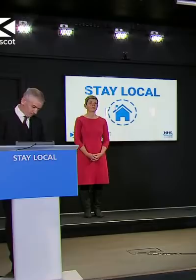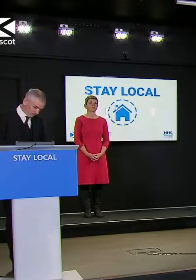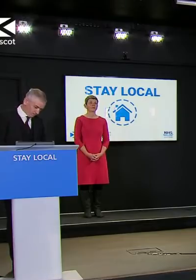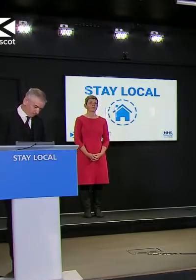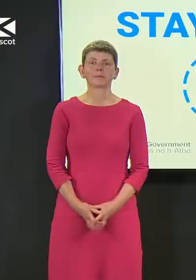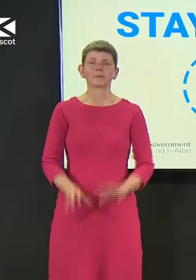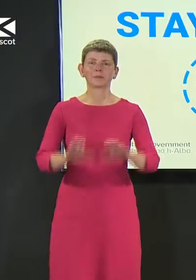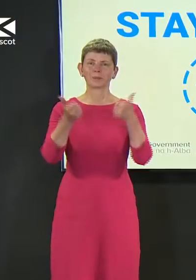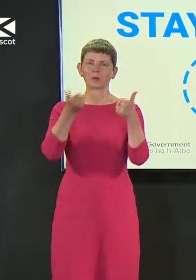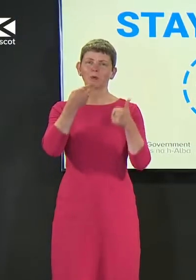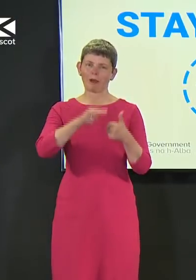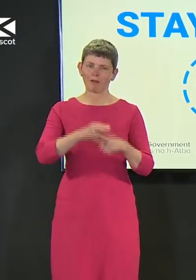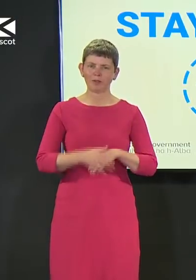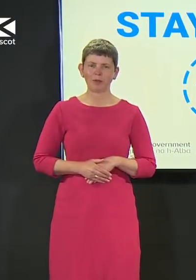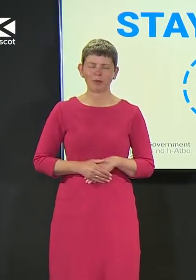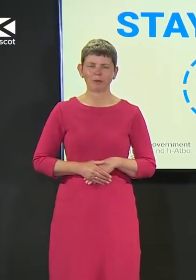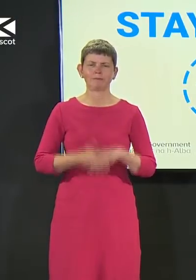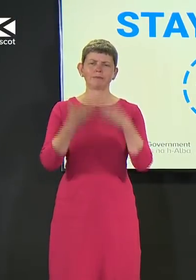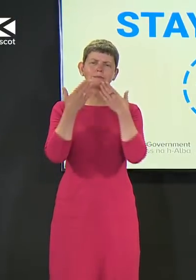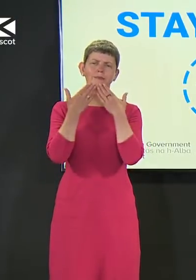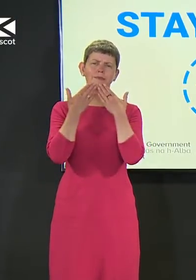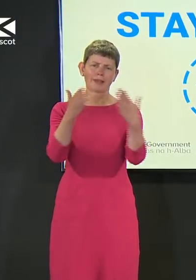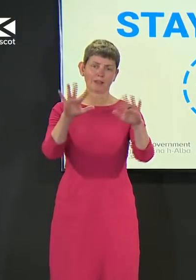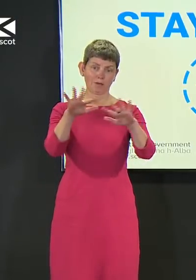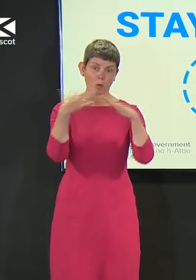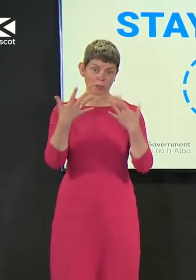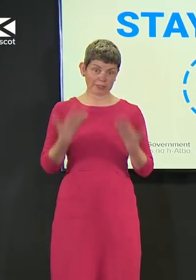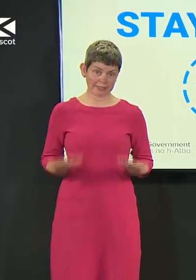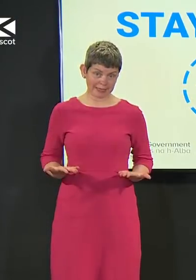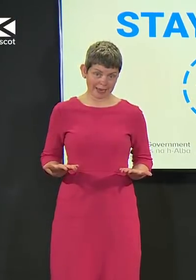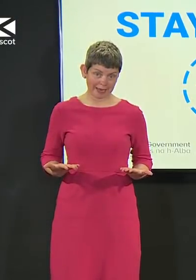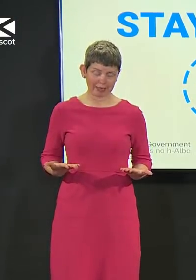good afternoon thank you very much for tuning in today I'm joined as you can see by the chief